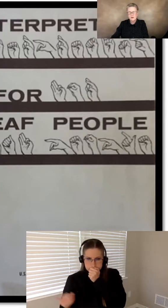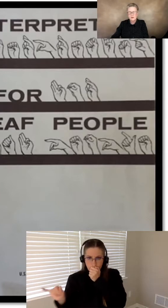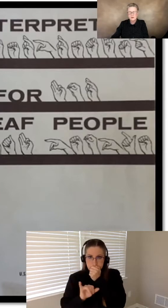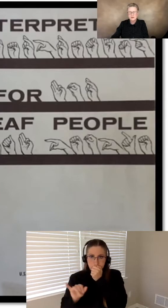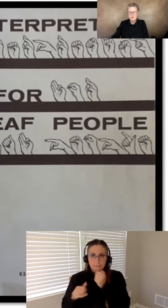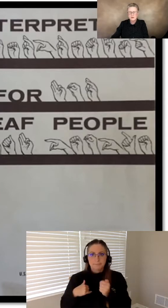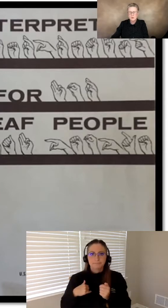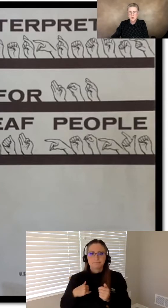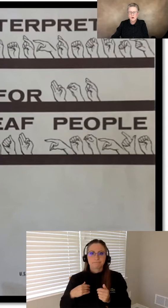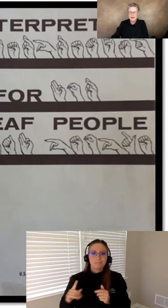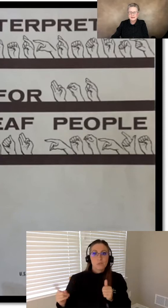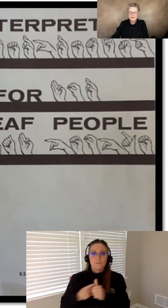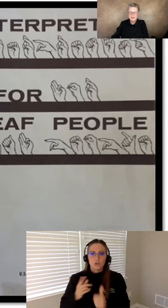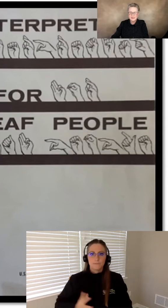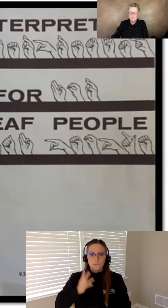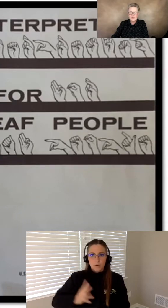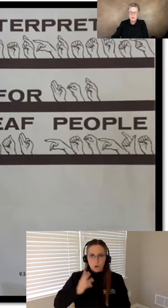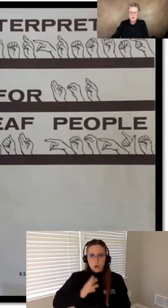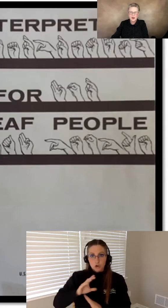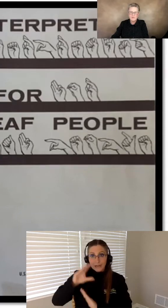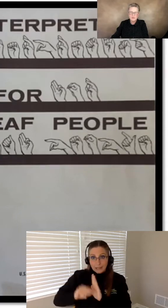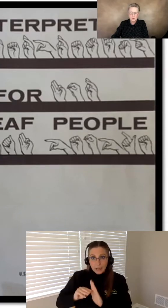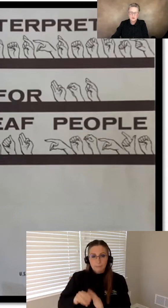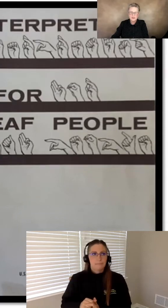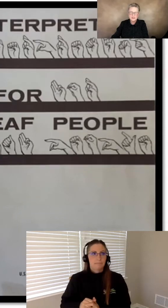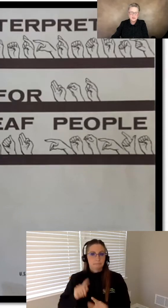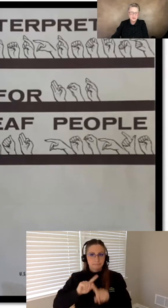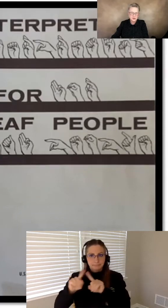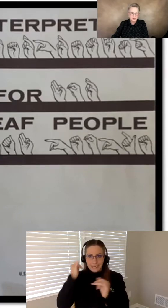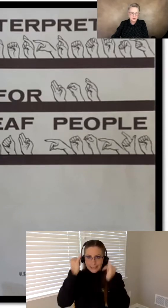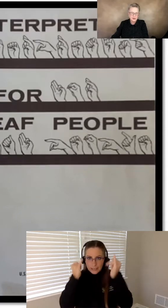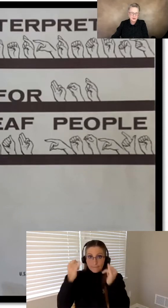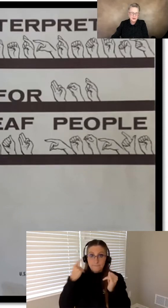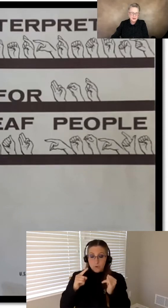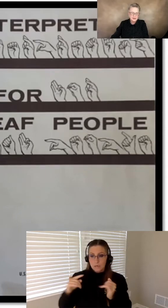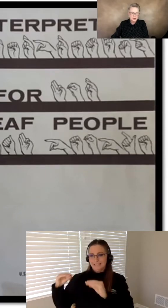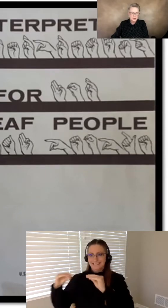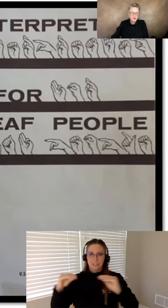curriculum or ideas that people could have for teaching interpreting